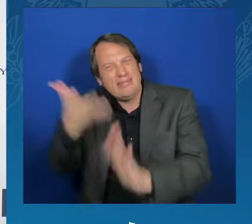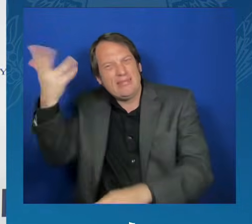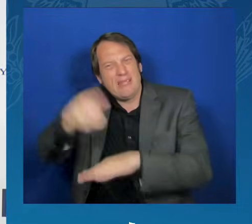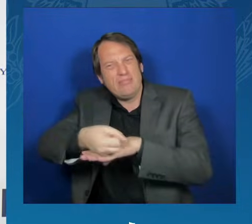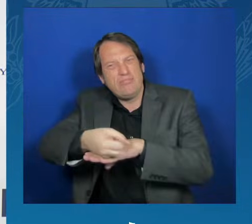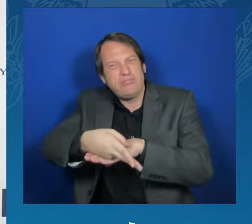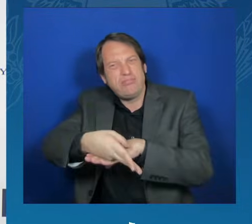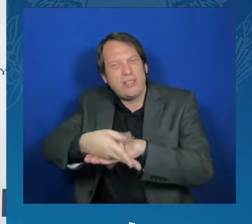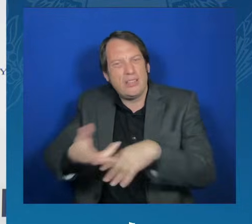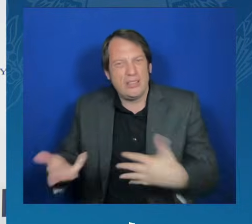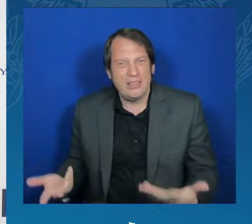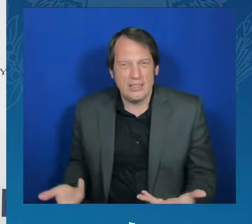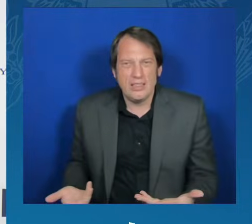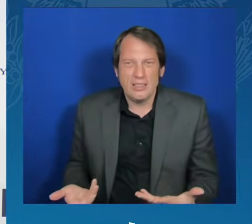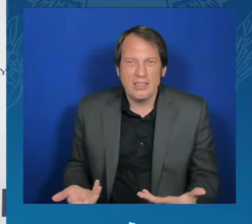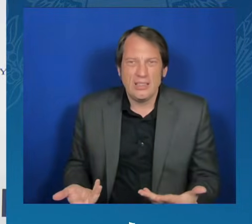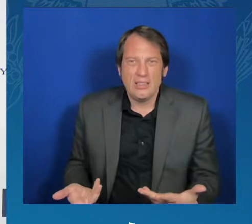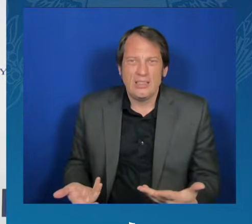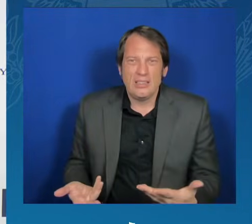with as little as two weeks of training.